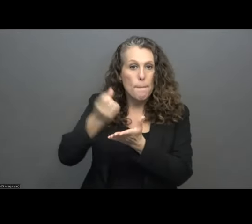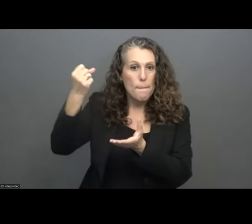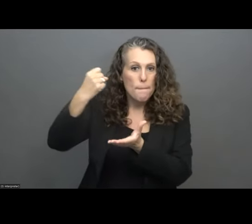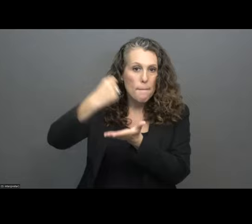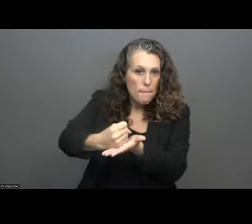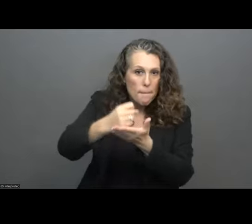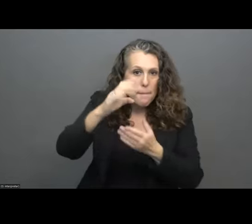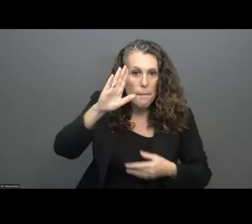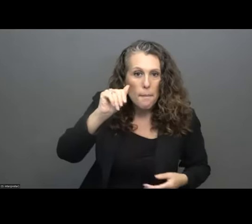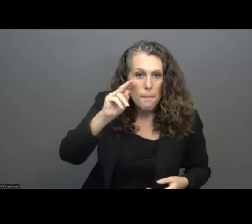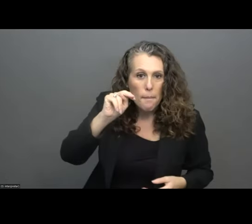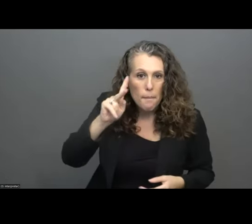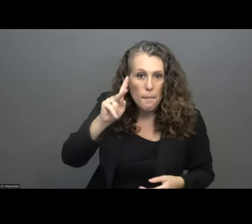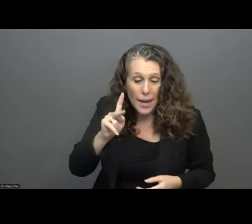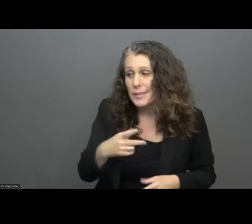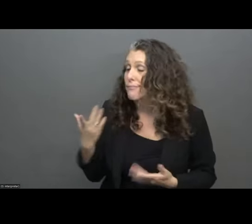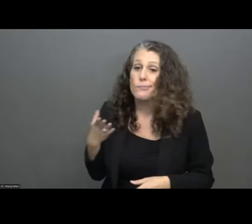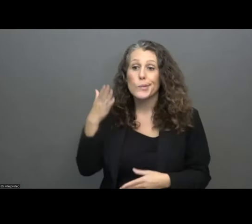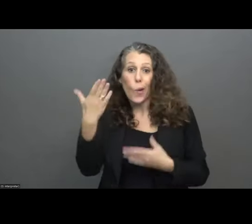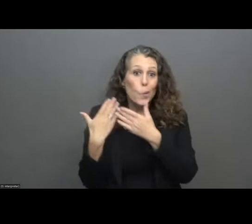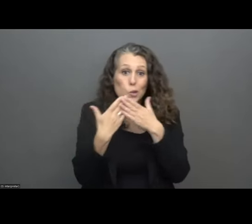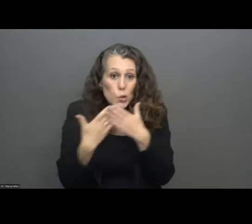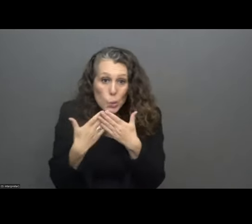at college level they want, then we realized that.